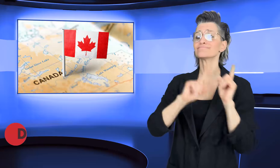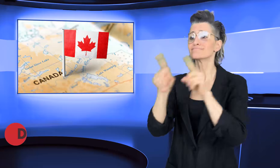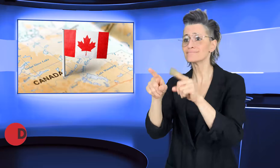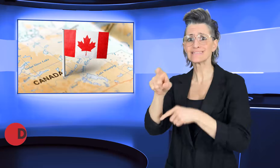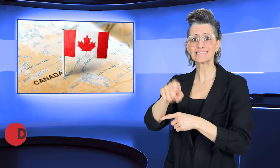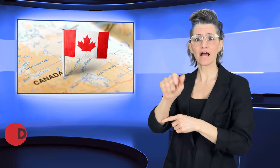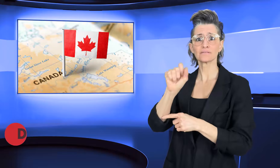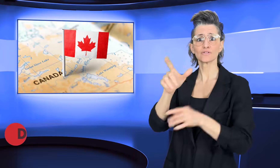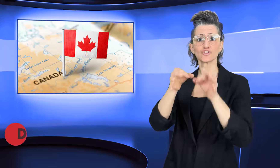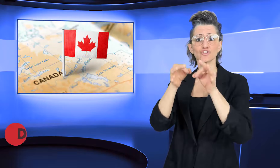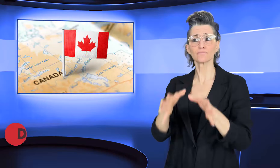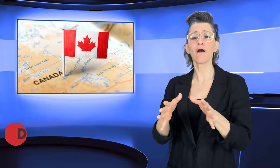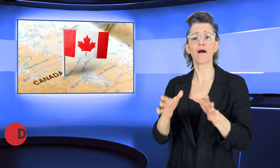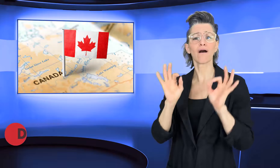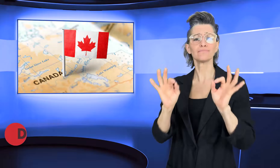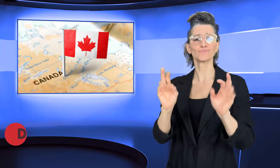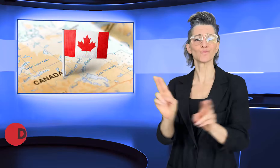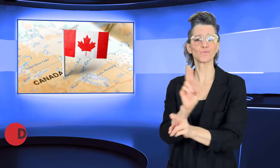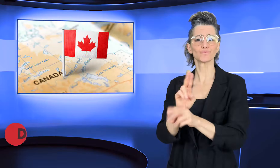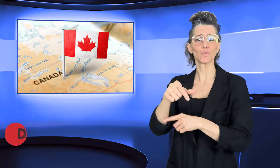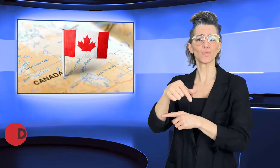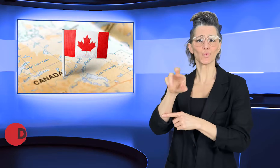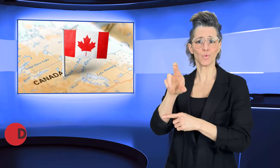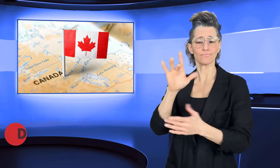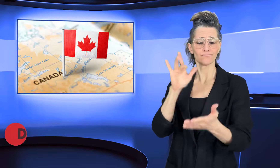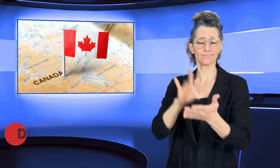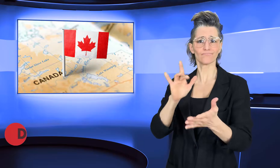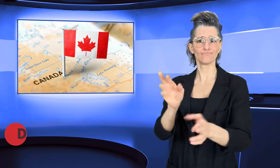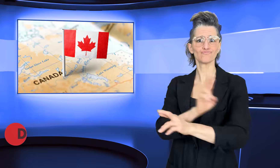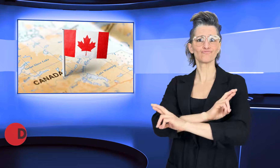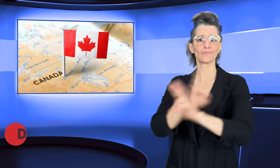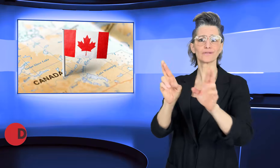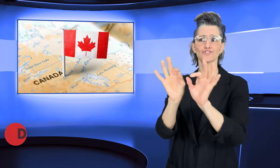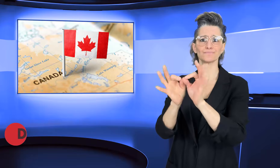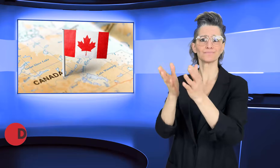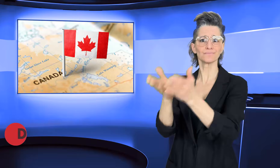ASL interpreters at driver licensing offices.